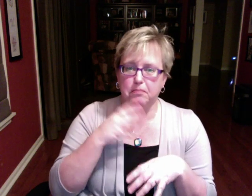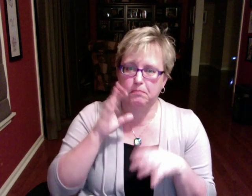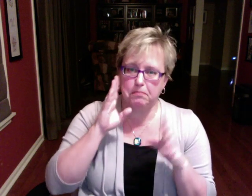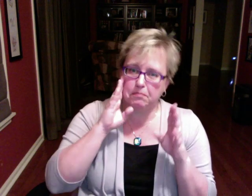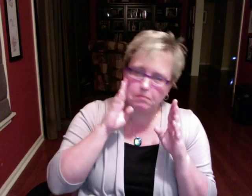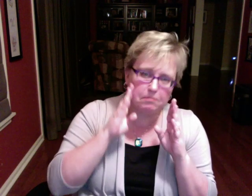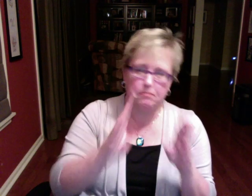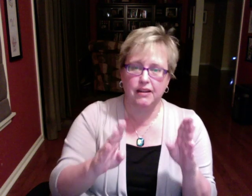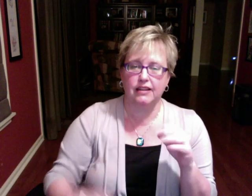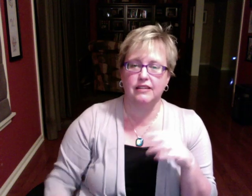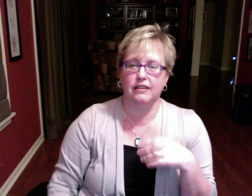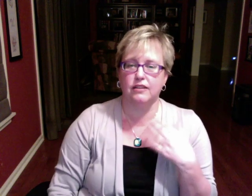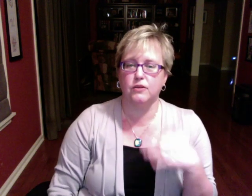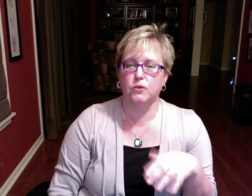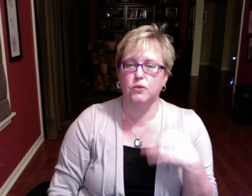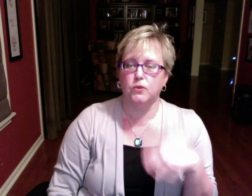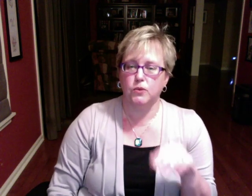But this time I really paid attention.